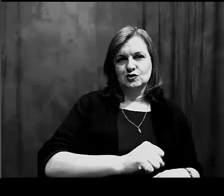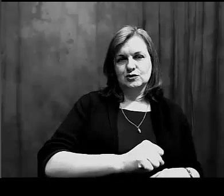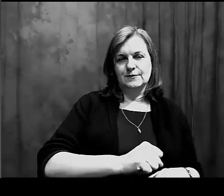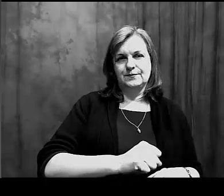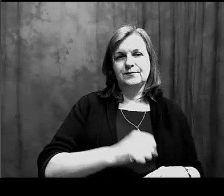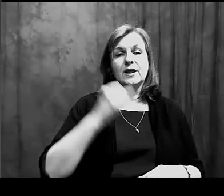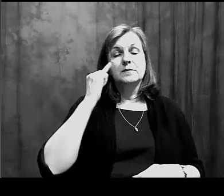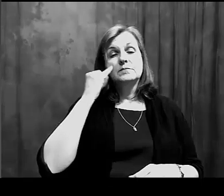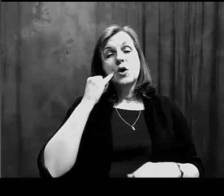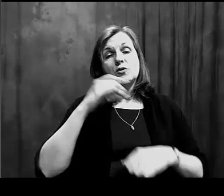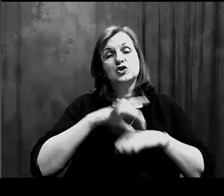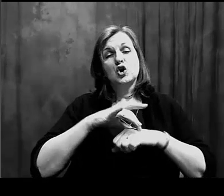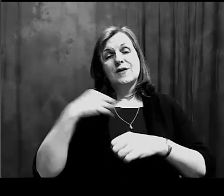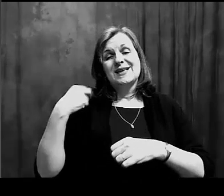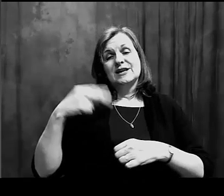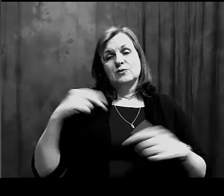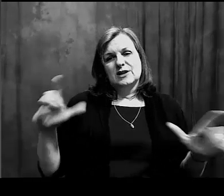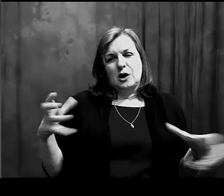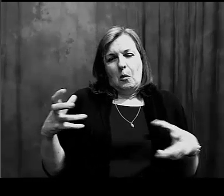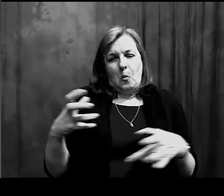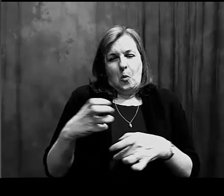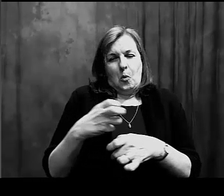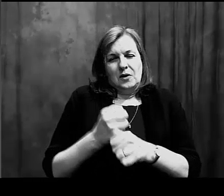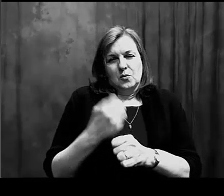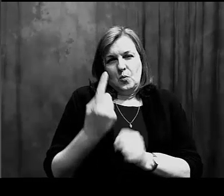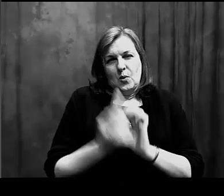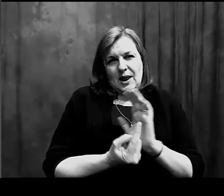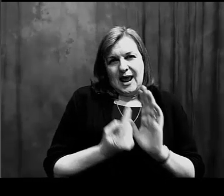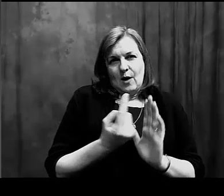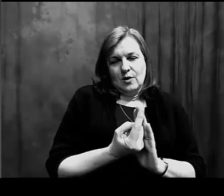and if we compressed down Earth's history you appeared